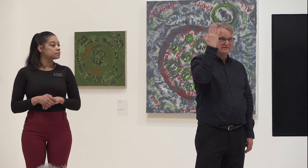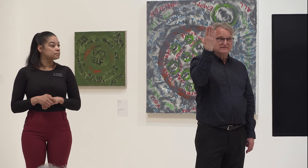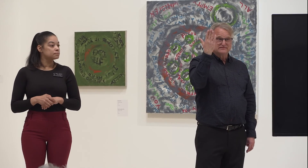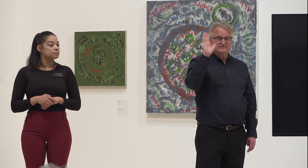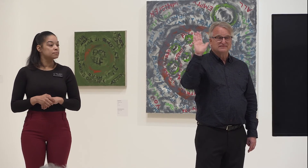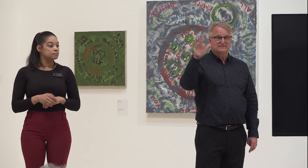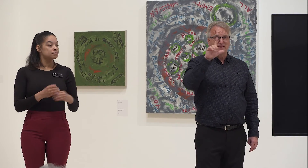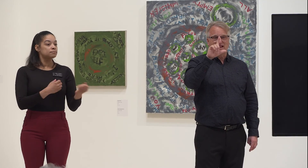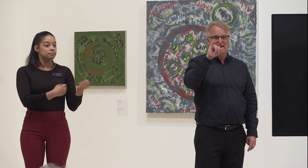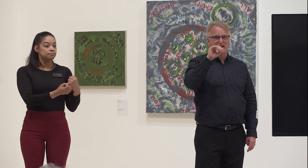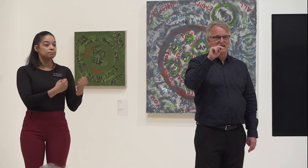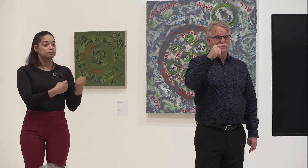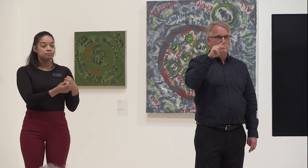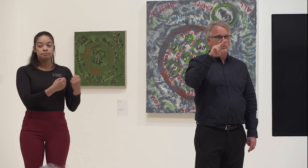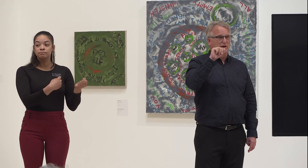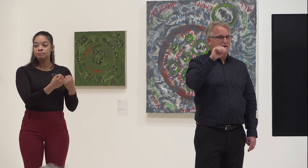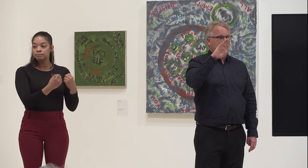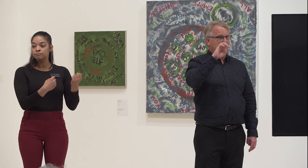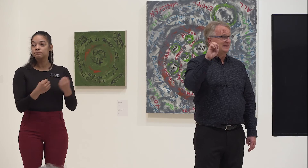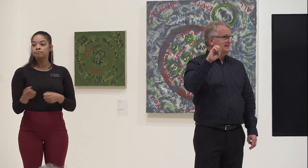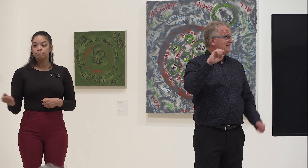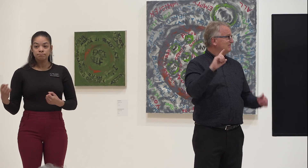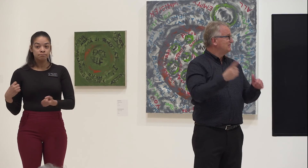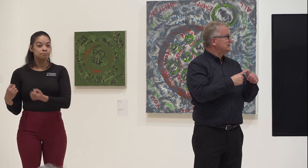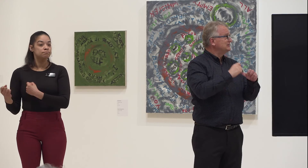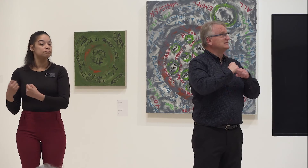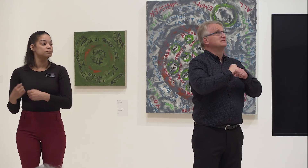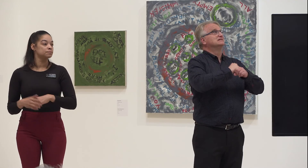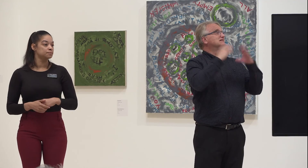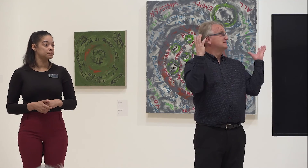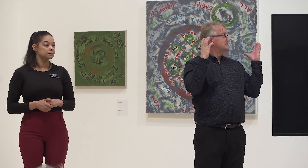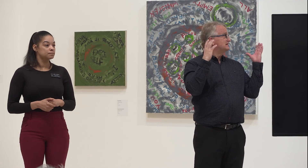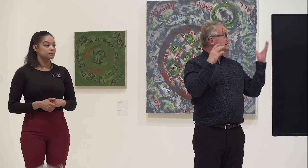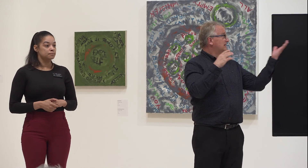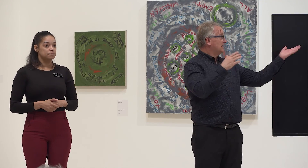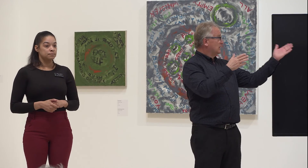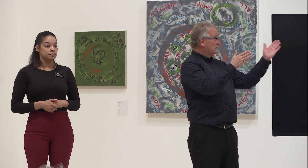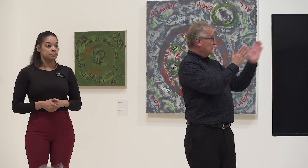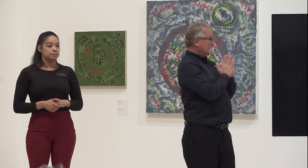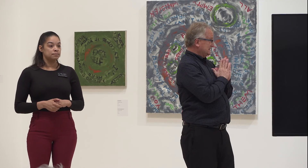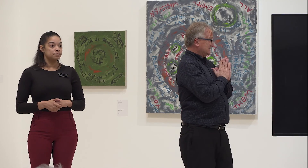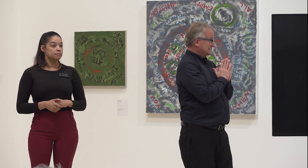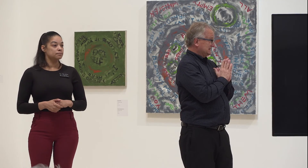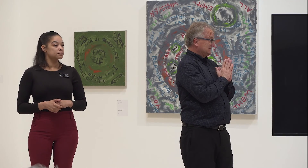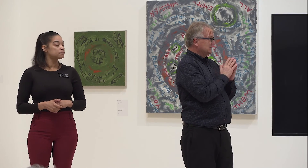that I'm completely unfamiliar with, I can recall , right?